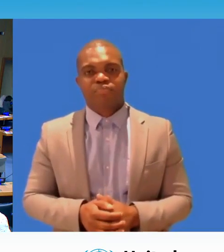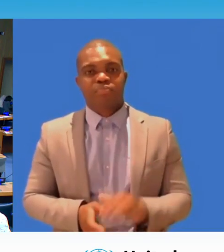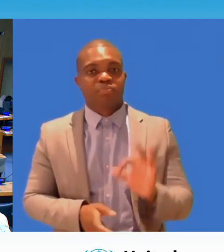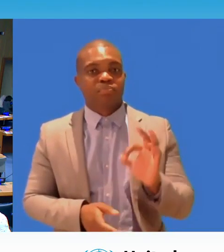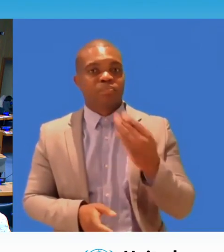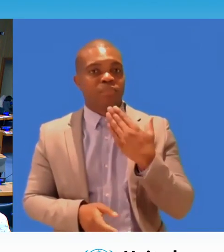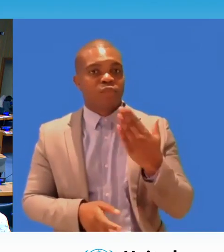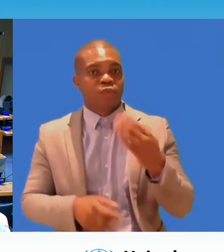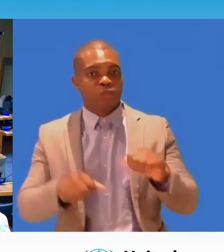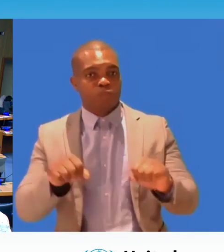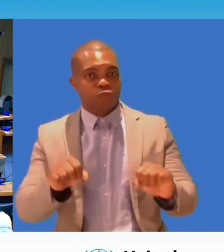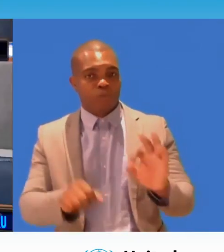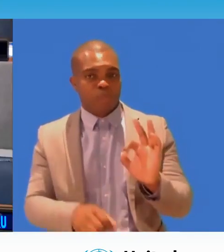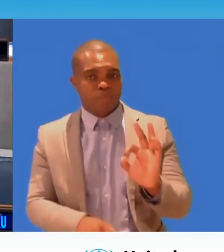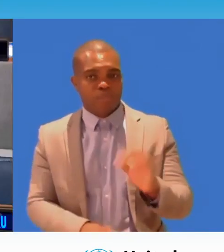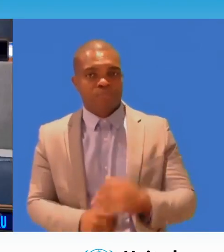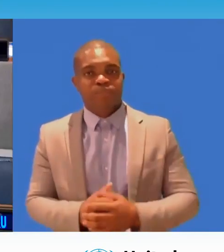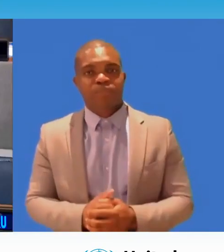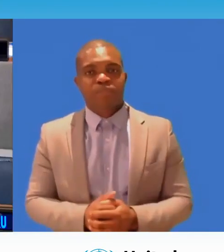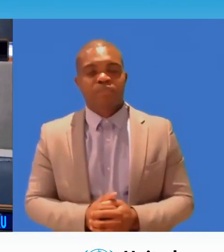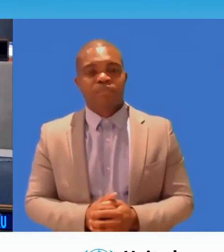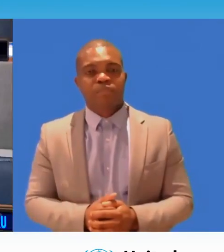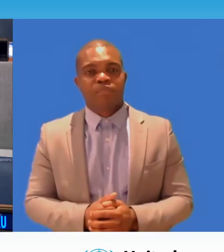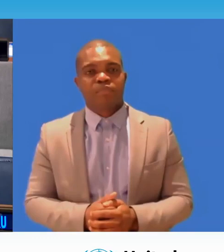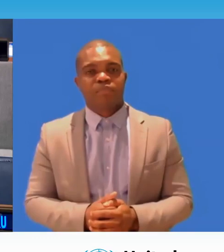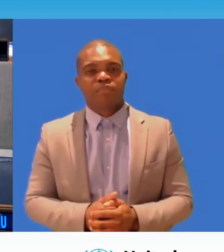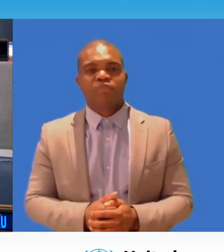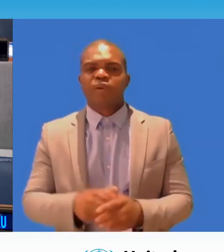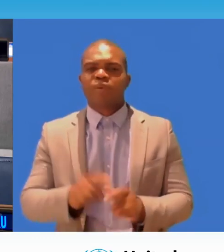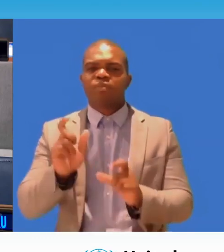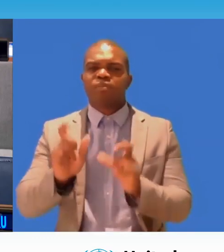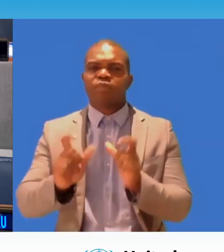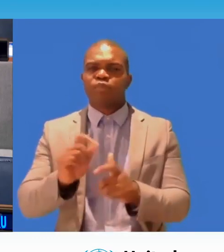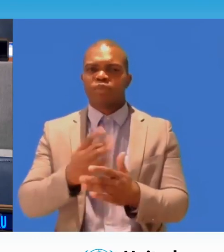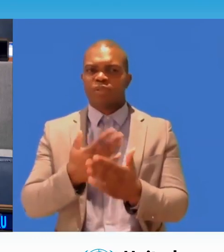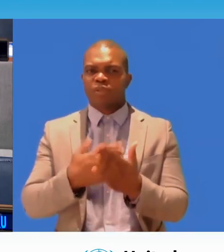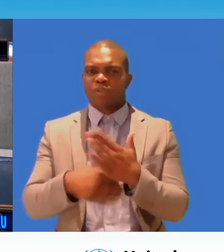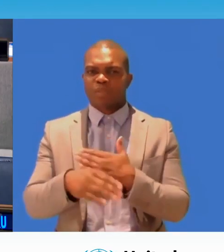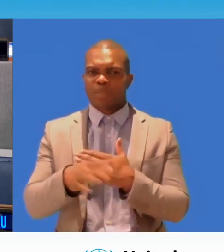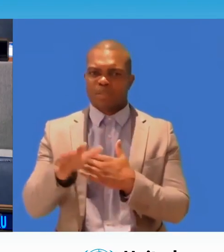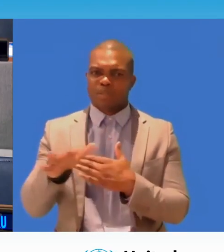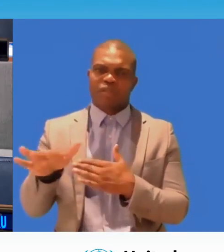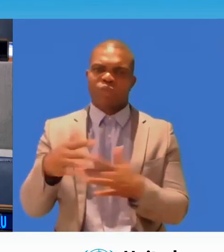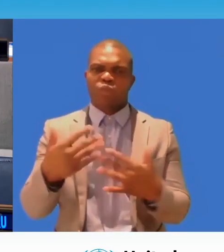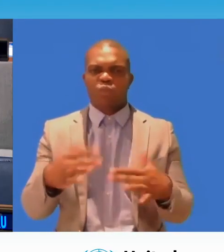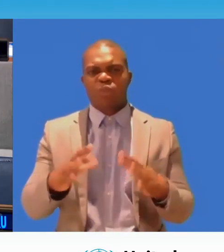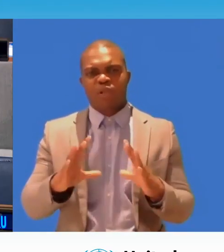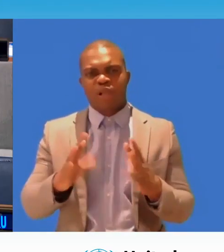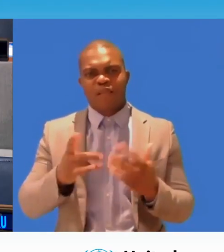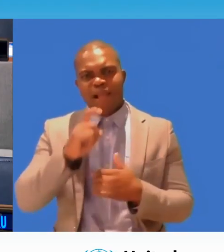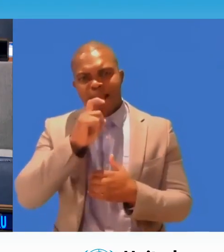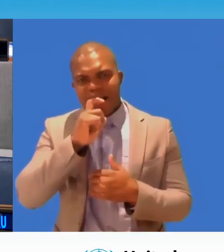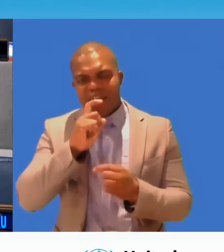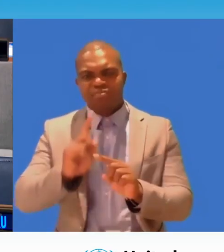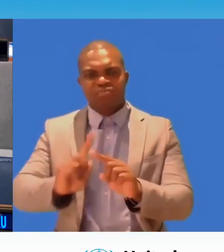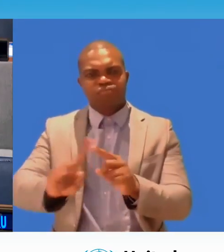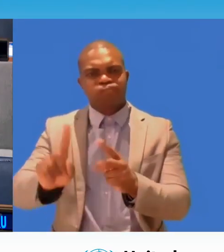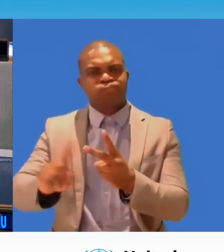difficulties and barriers social attitudinal physical economic psychological communication